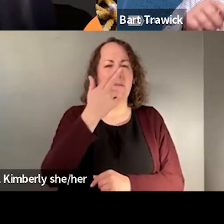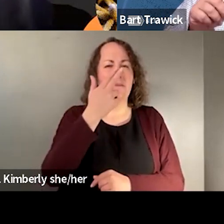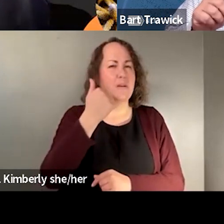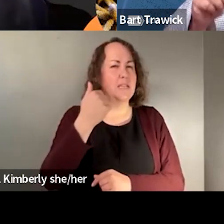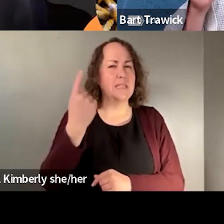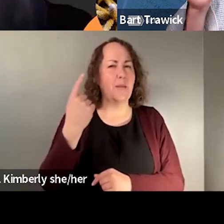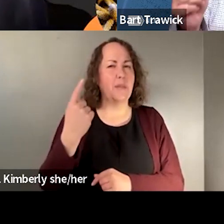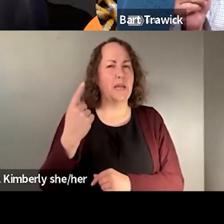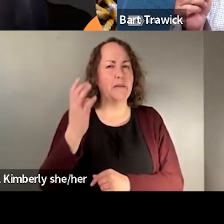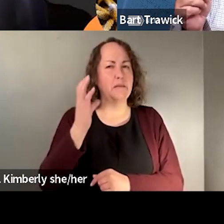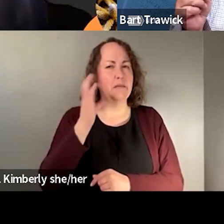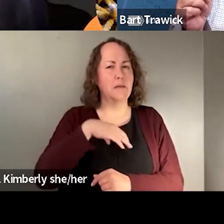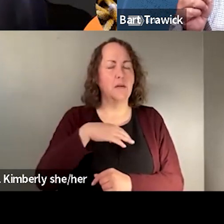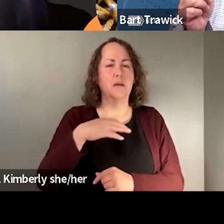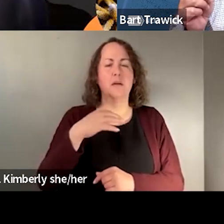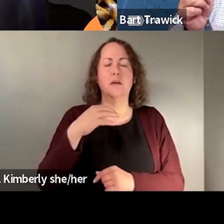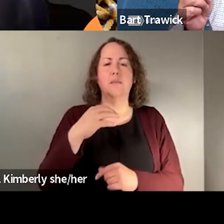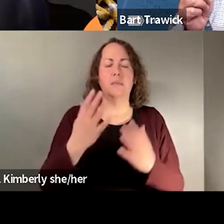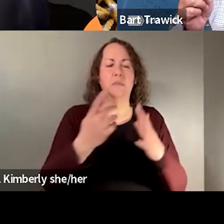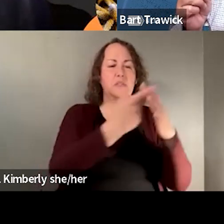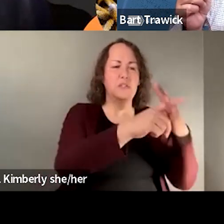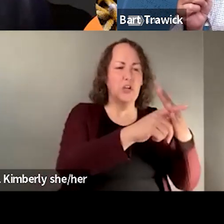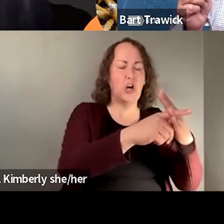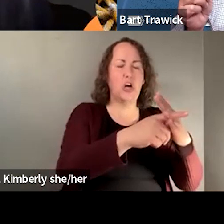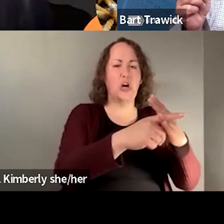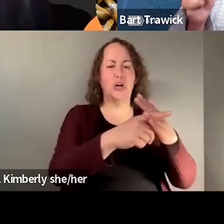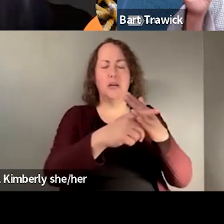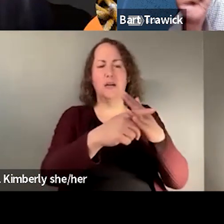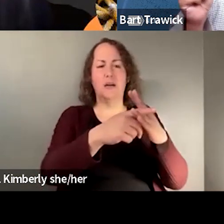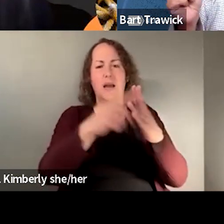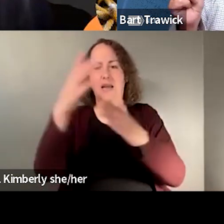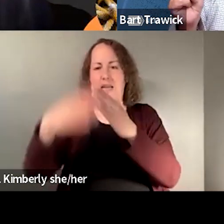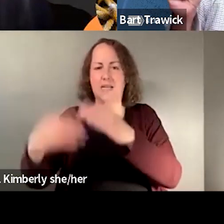a start date and end date and then a start date that is in between those two,